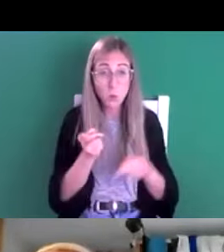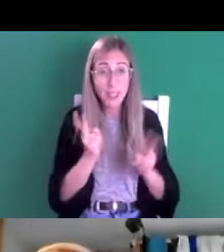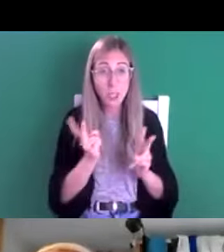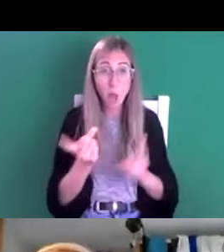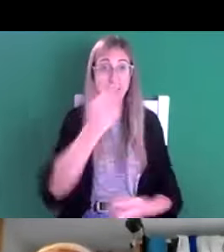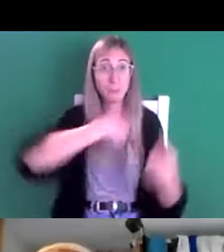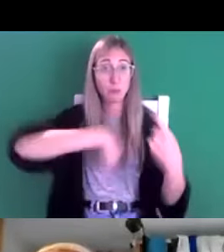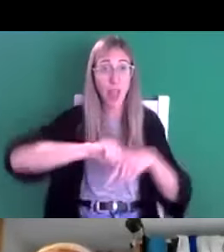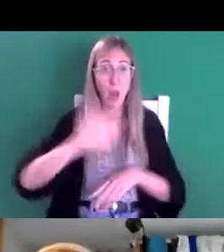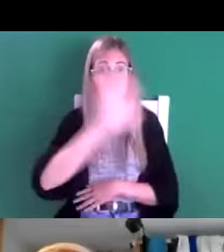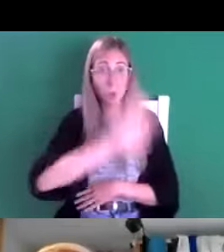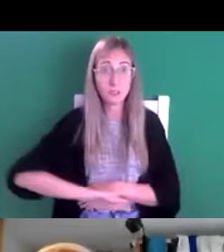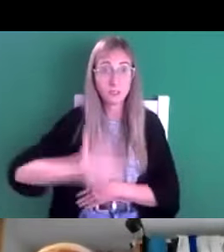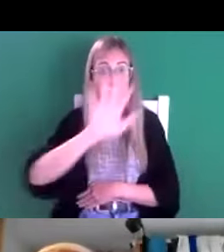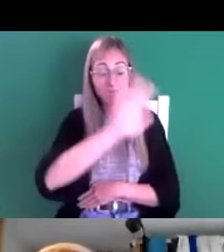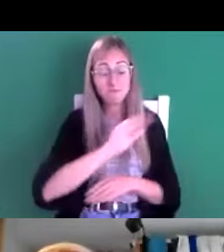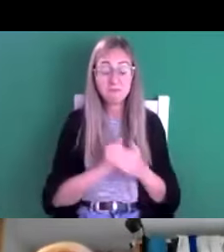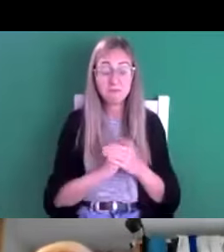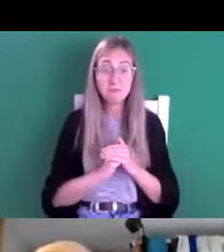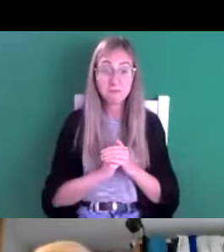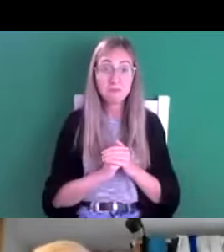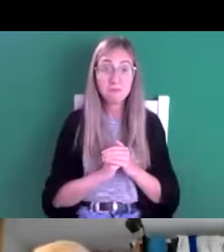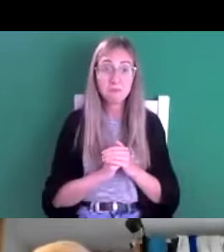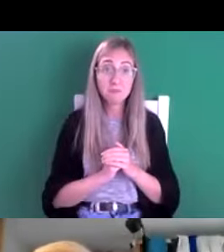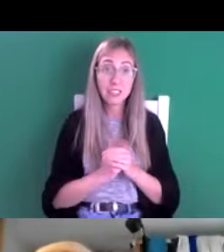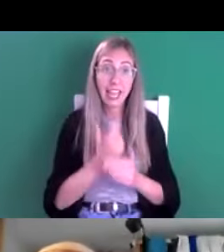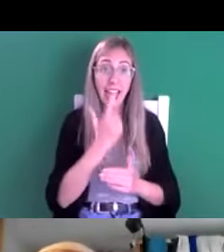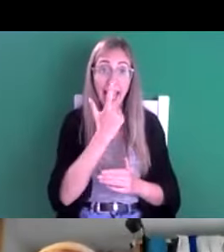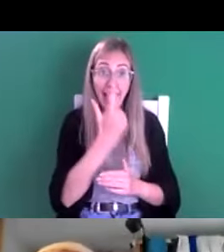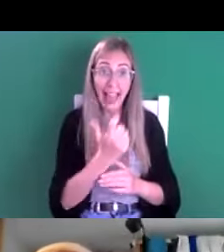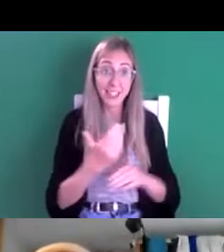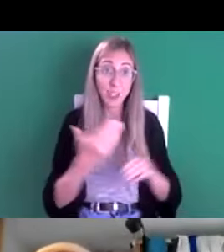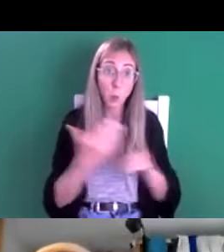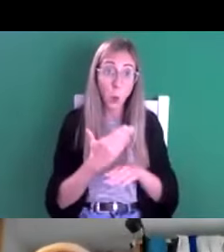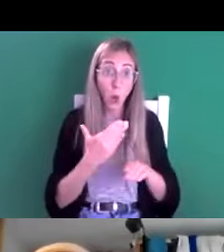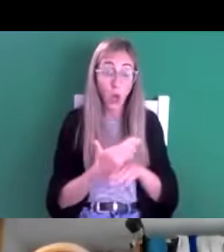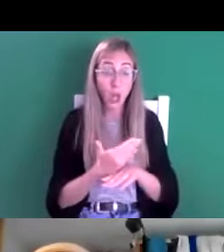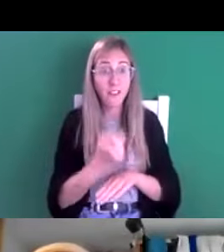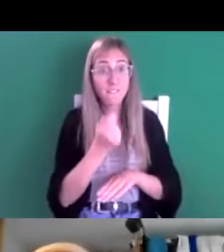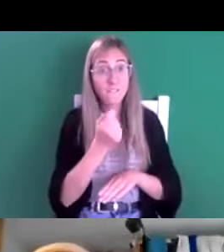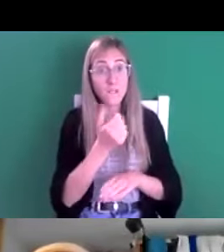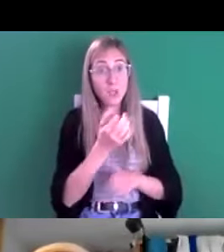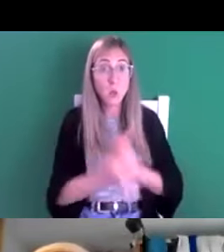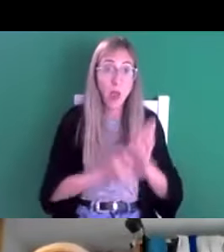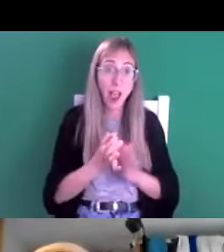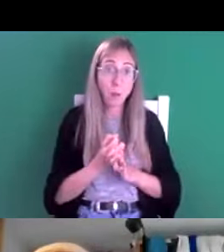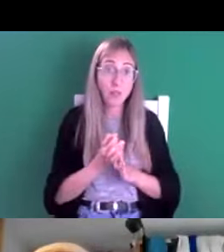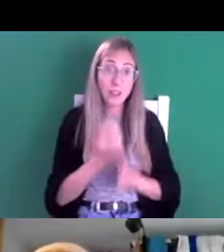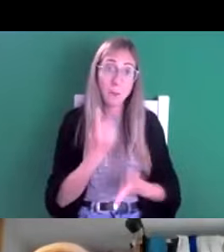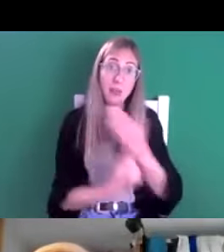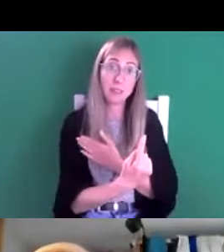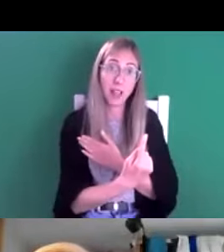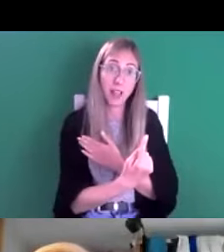and interpreters um can only do so long with that as a solo interpreter so